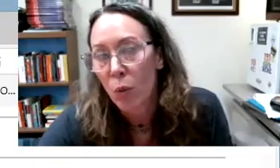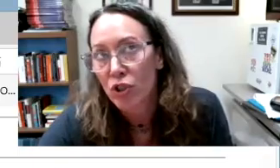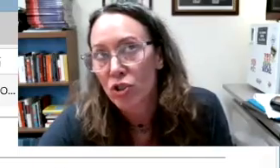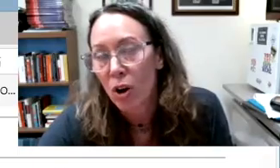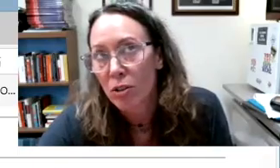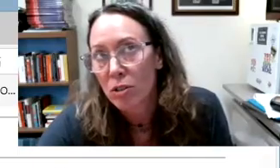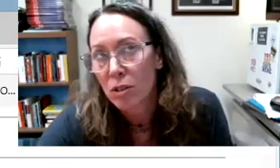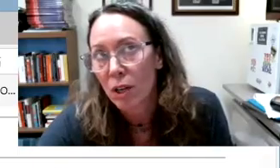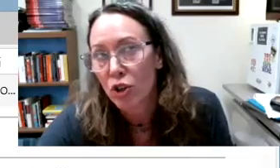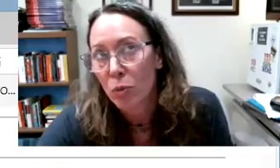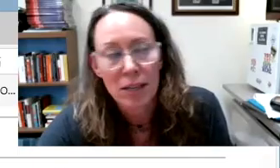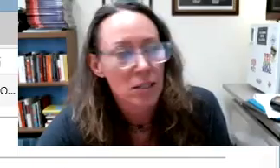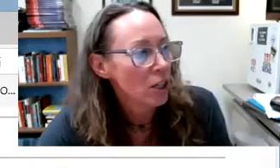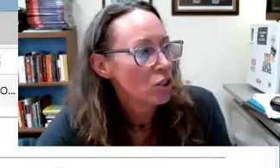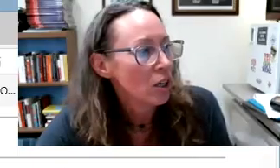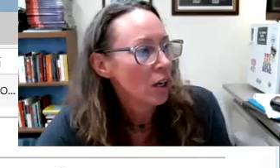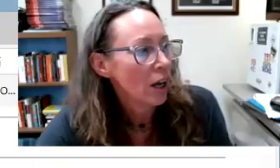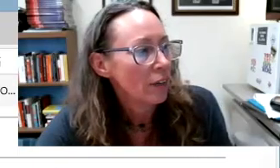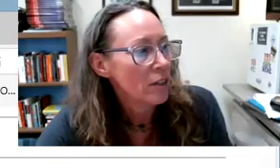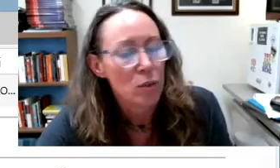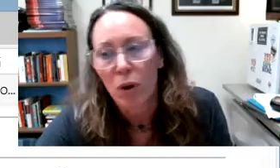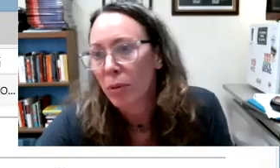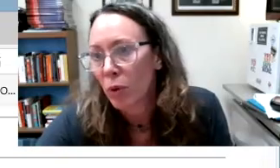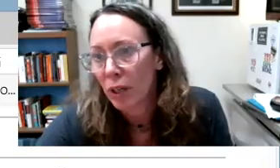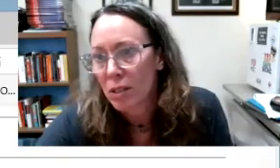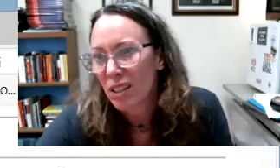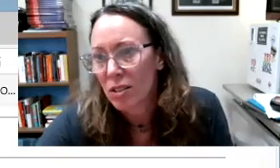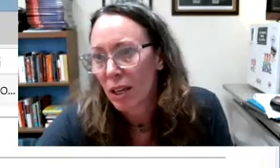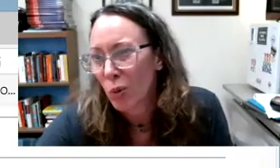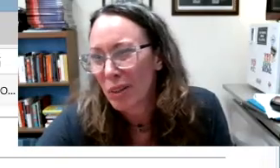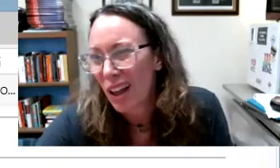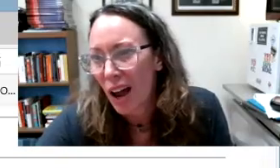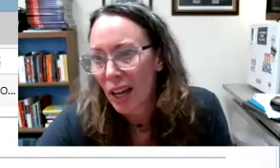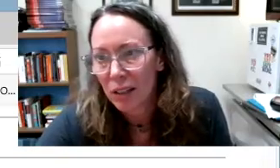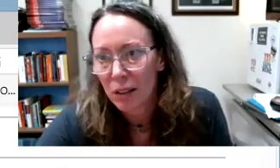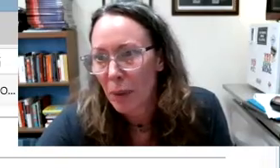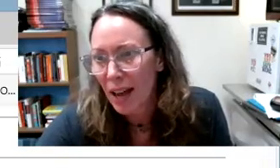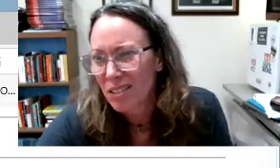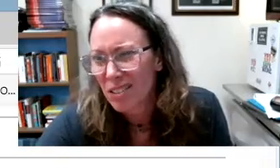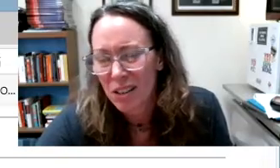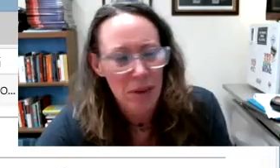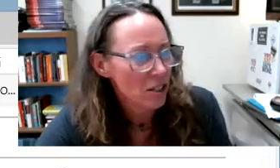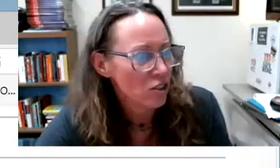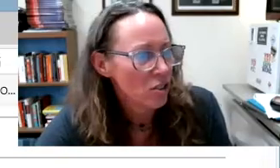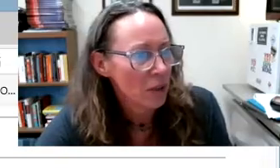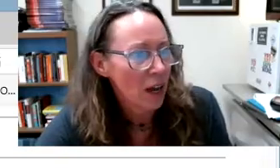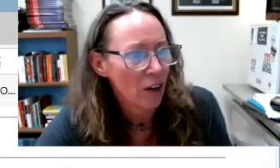someone starts a new message and then this is probably when there is like a reply back to a message or something.